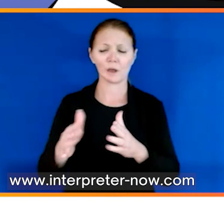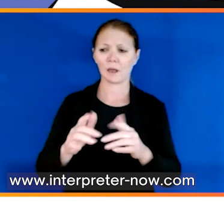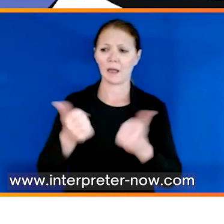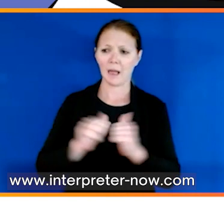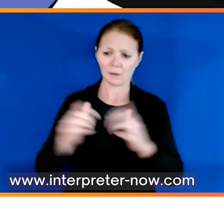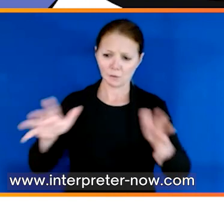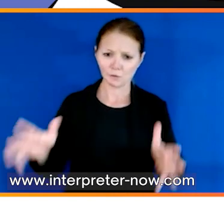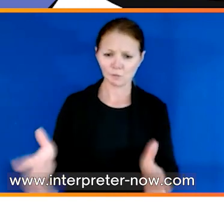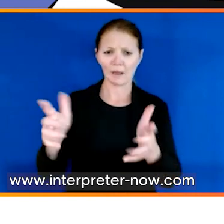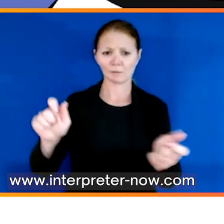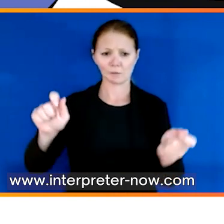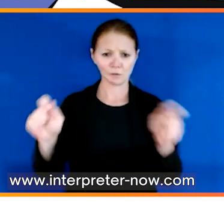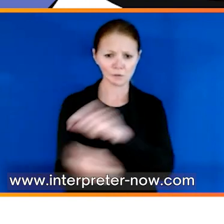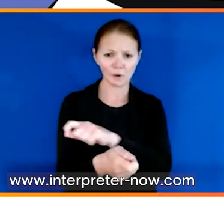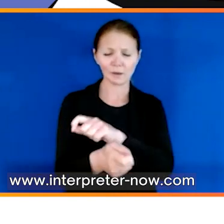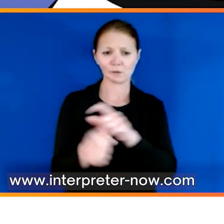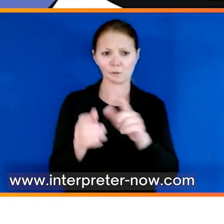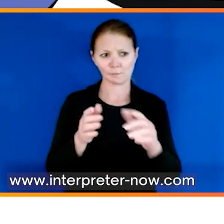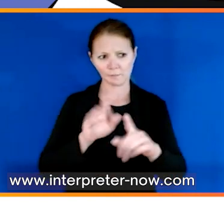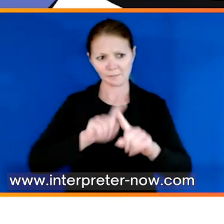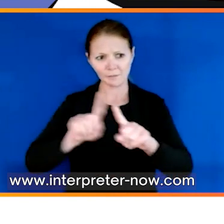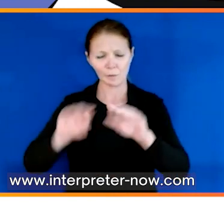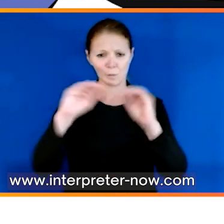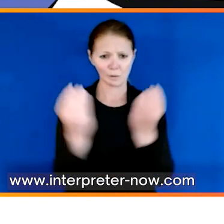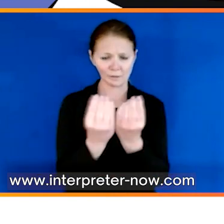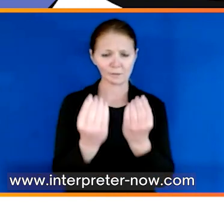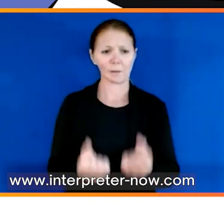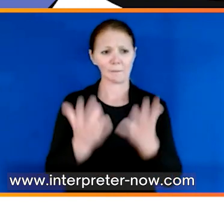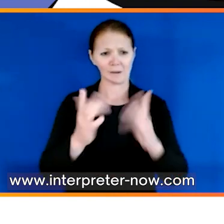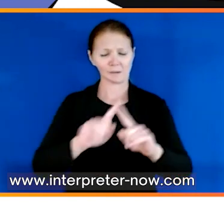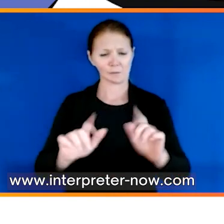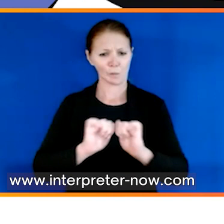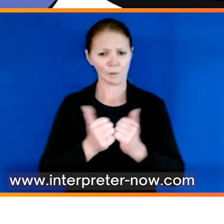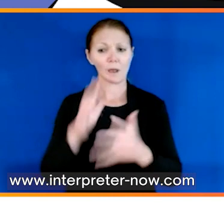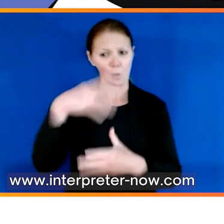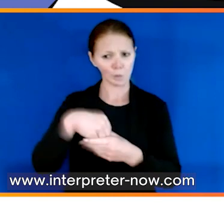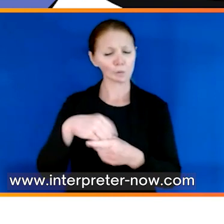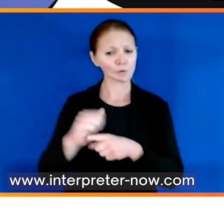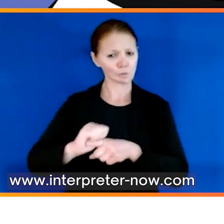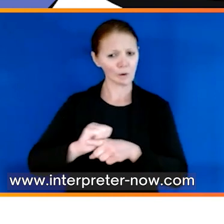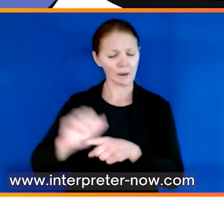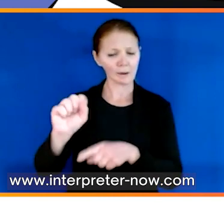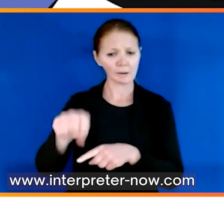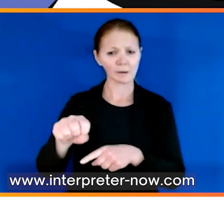really driving change across organizations in a lot of different ways, including training